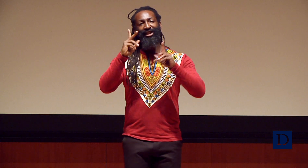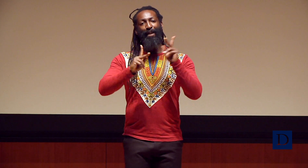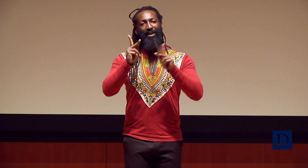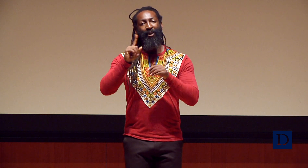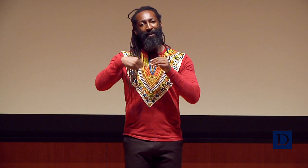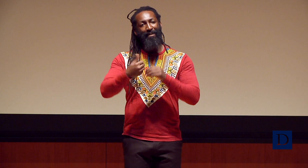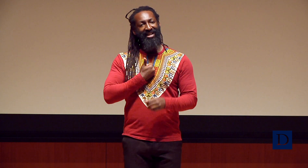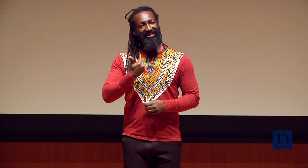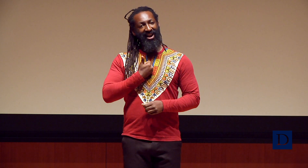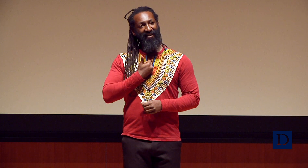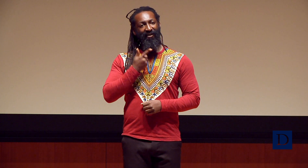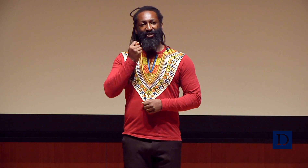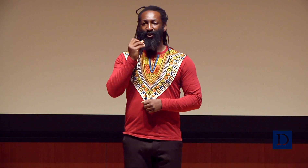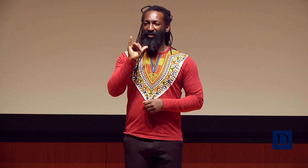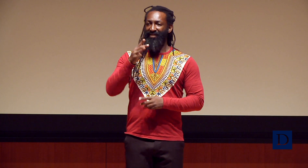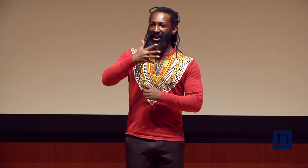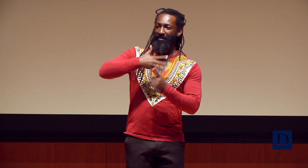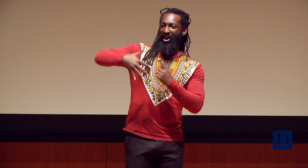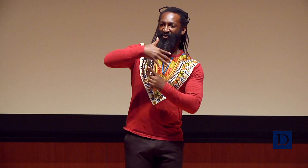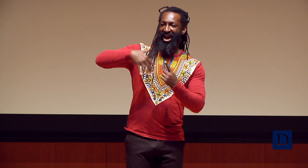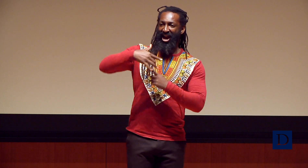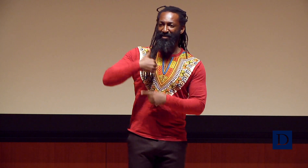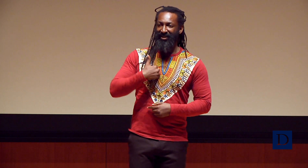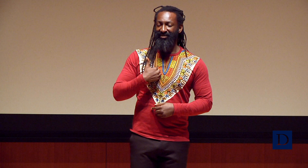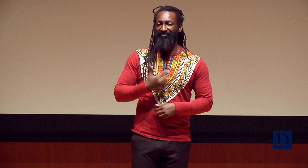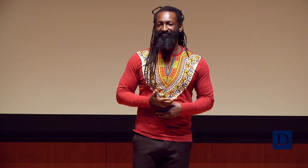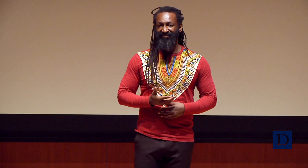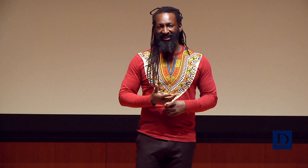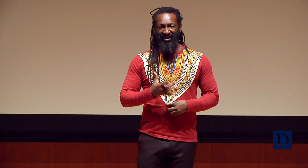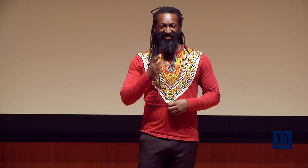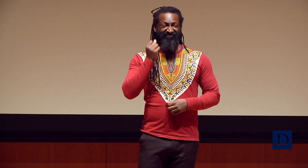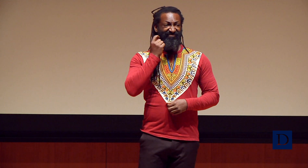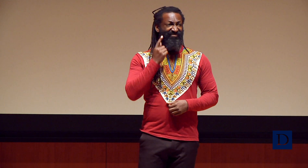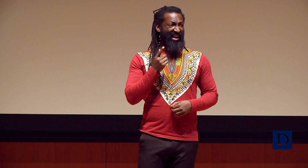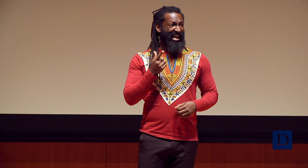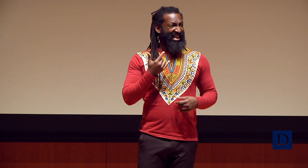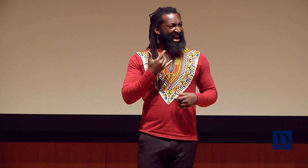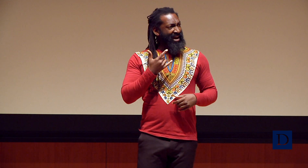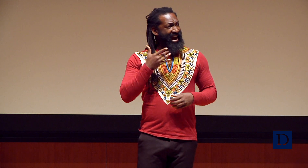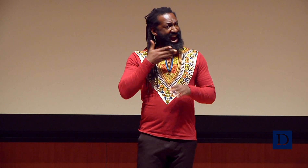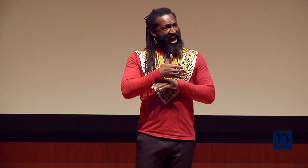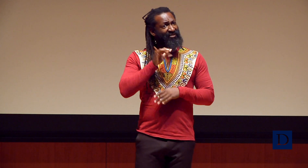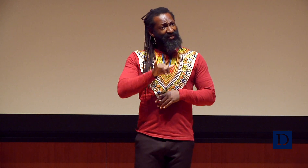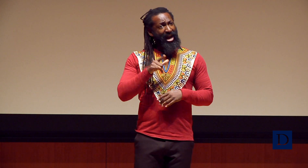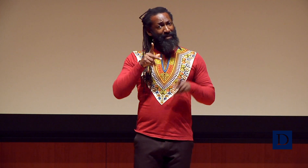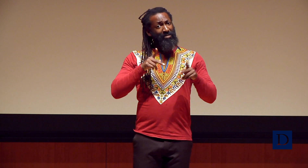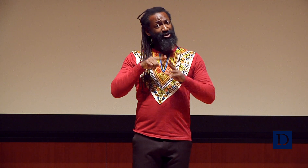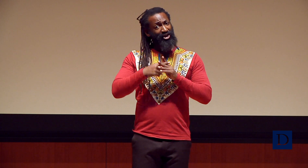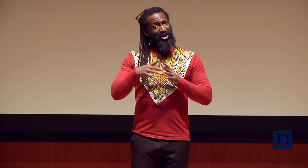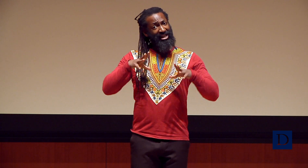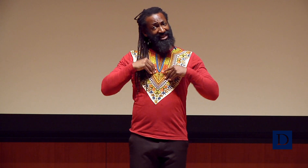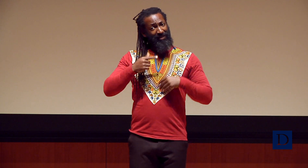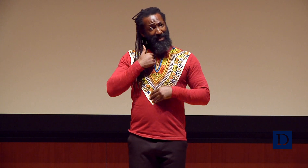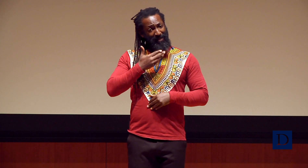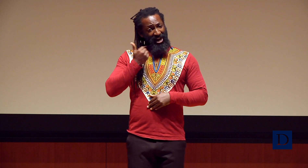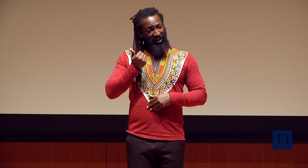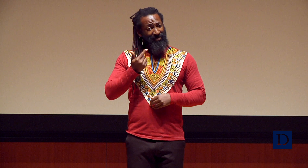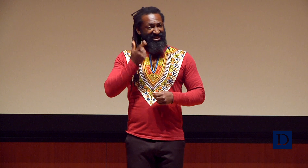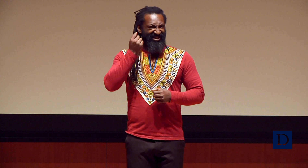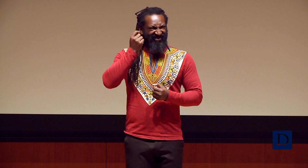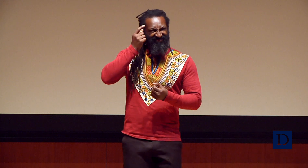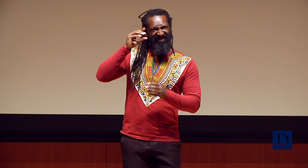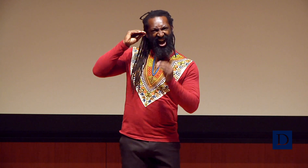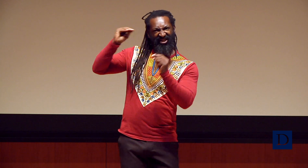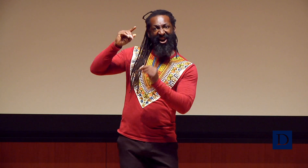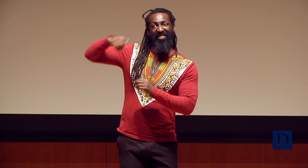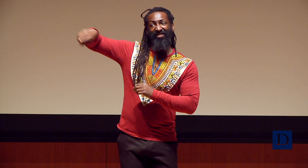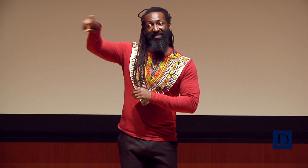This video is part of what I use to help people educate how to be around me. After that, I showed that to people, and they started accepting me better,